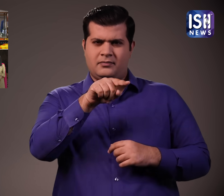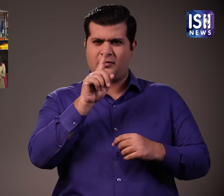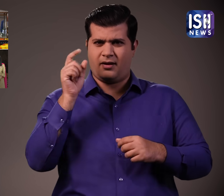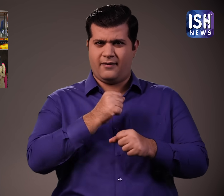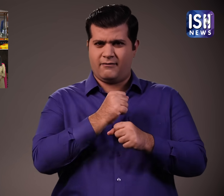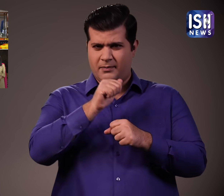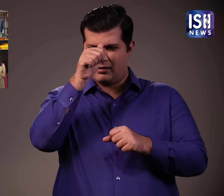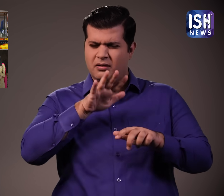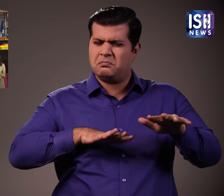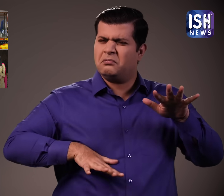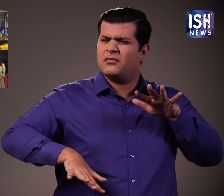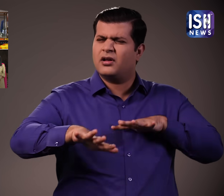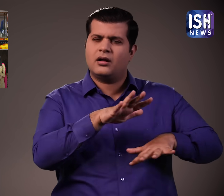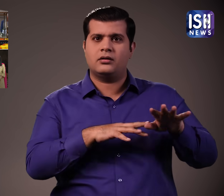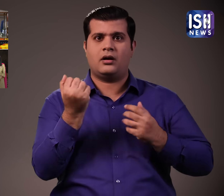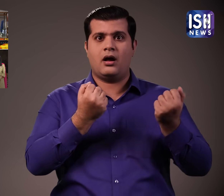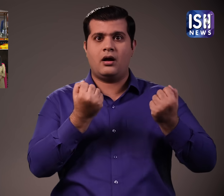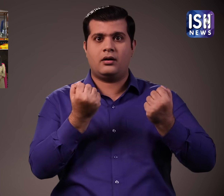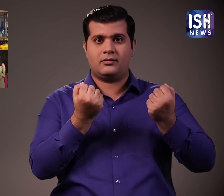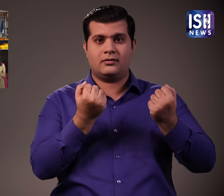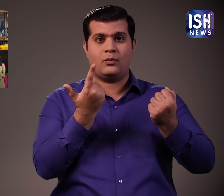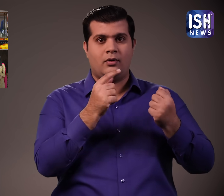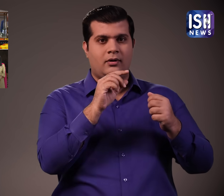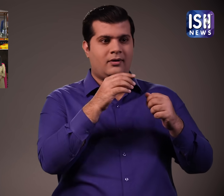The government had meticulously planned the cars in convoys of various dignitaries.